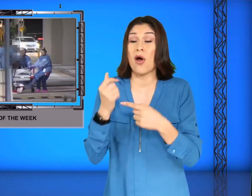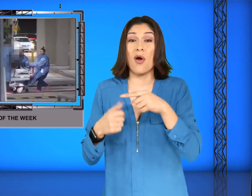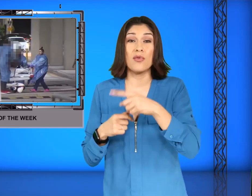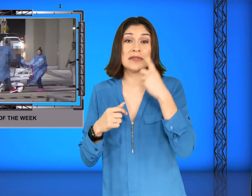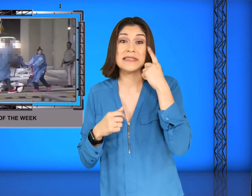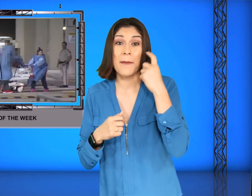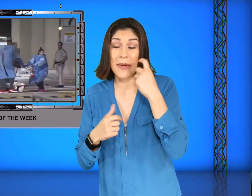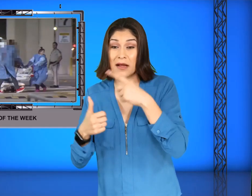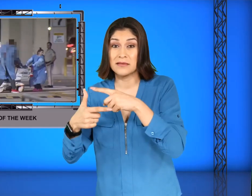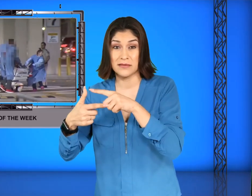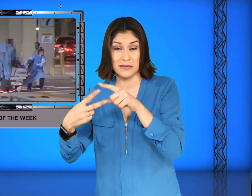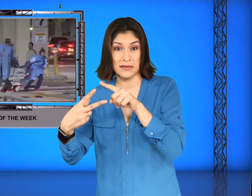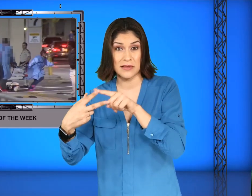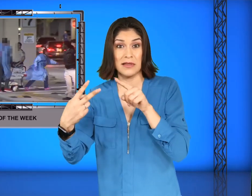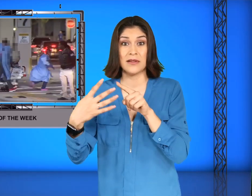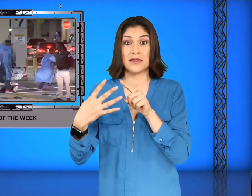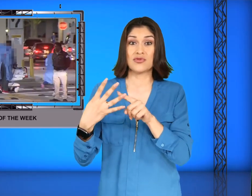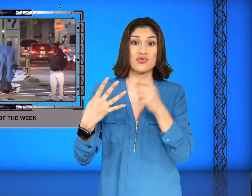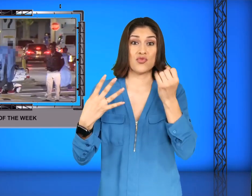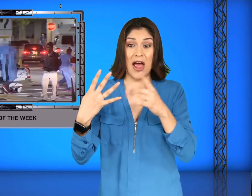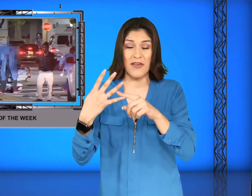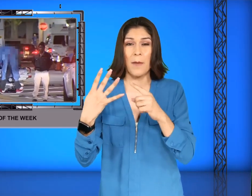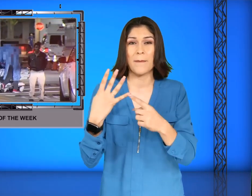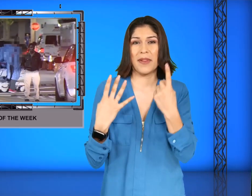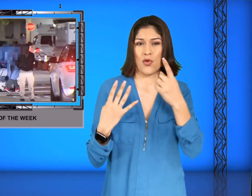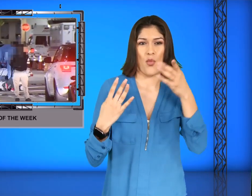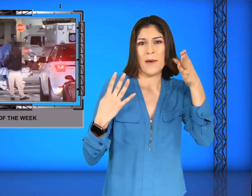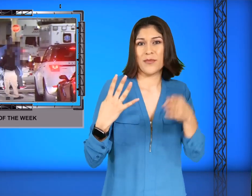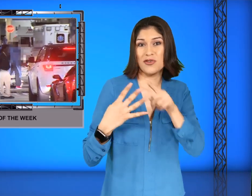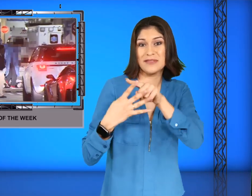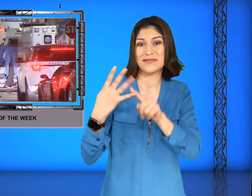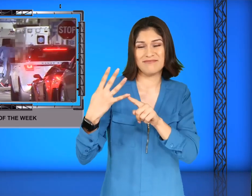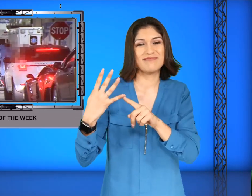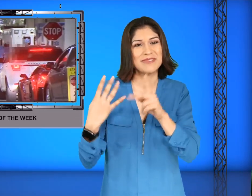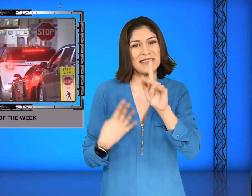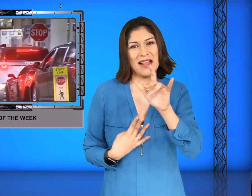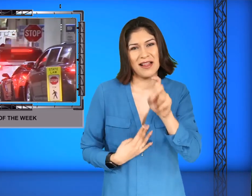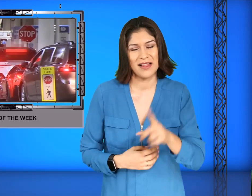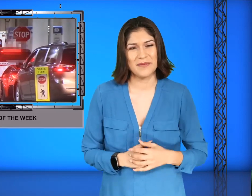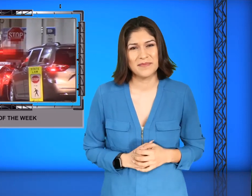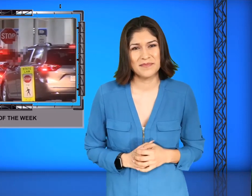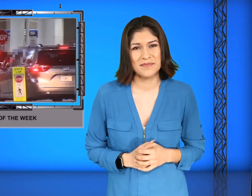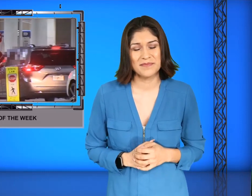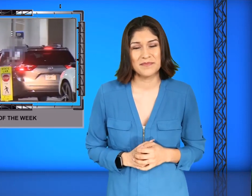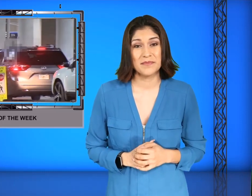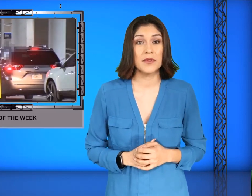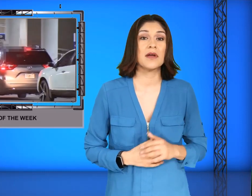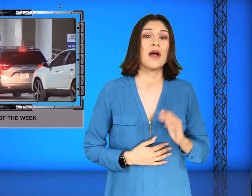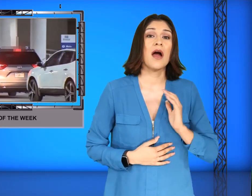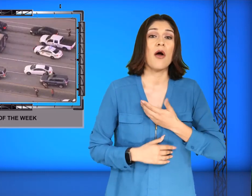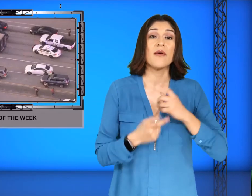The two suspects, the UPS driver and a bystander were killed in the shootout.